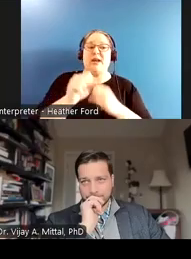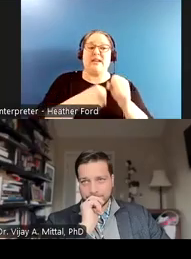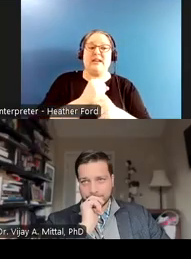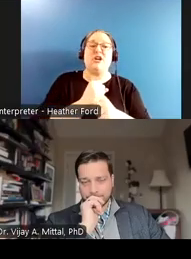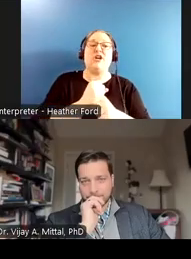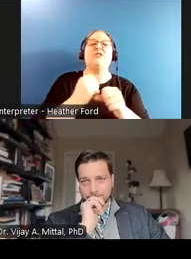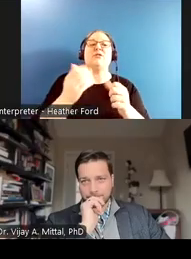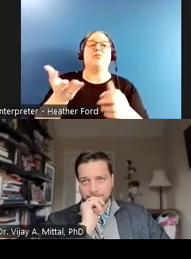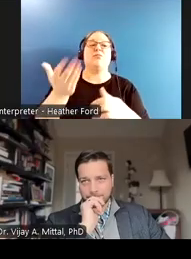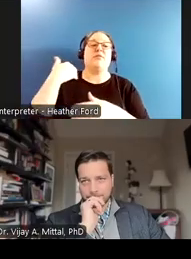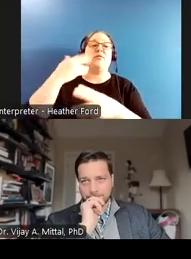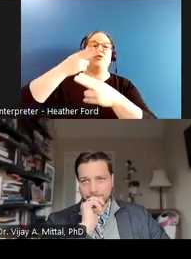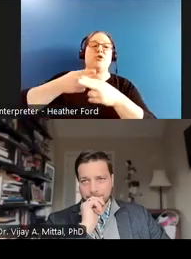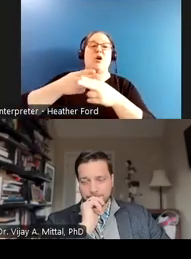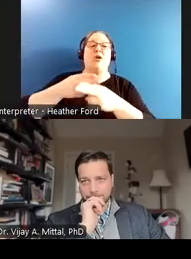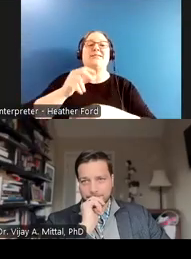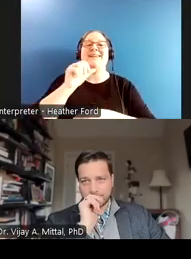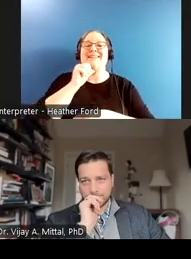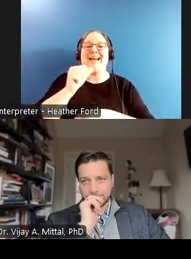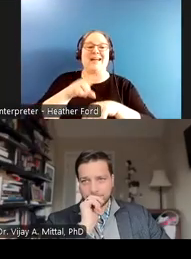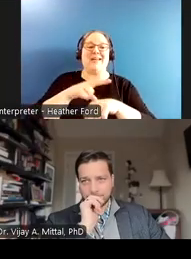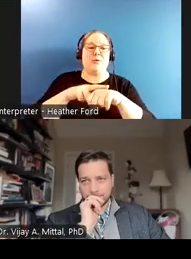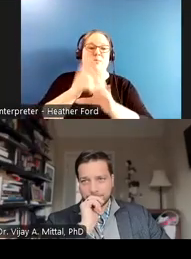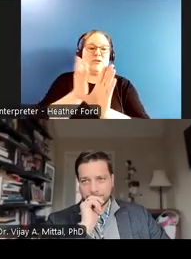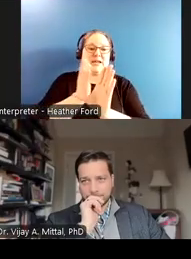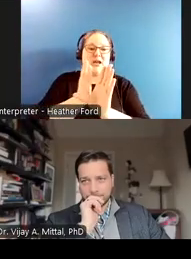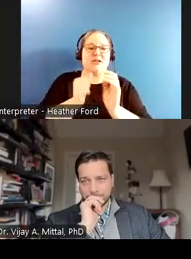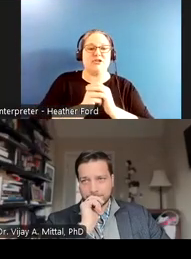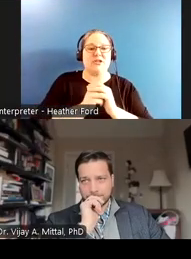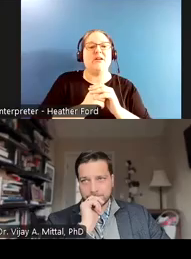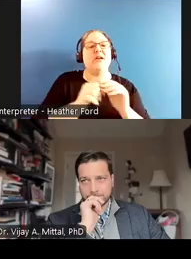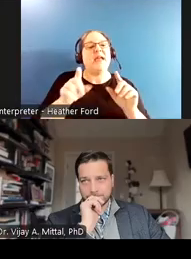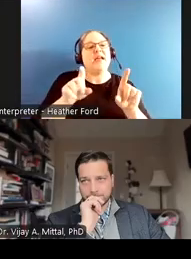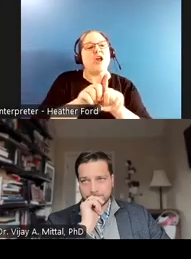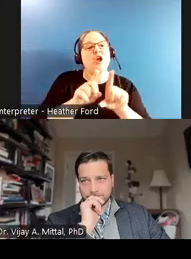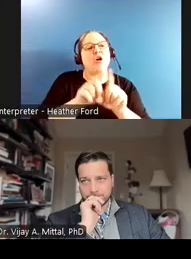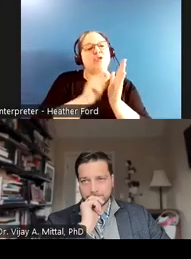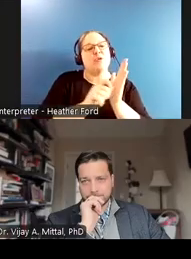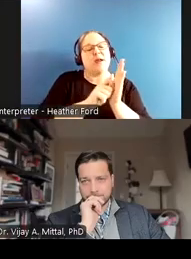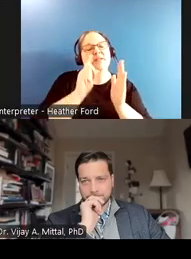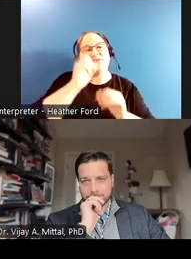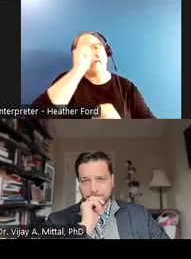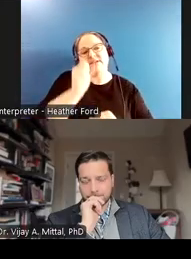also for schizophrenia bulletin. So these are two of the top journals in um essentially uh